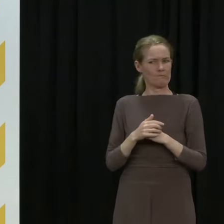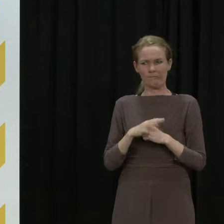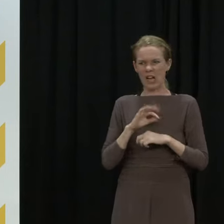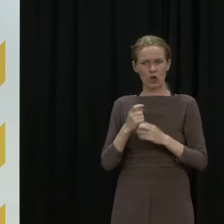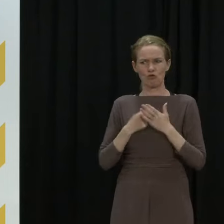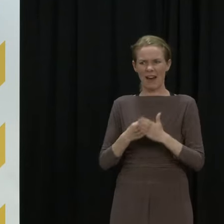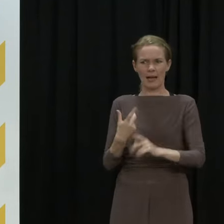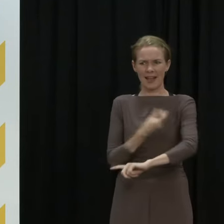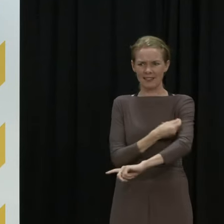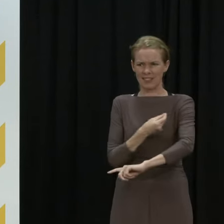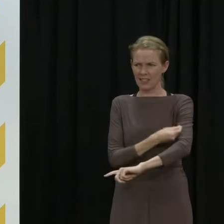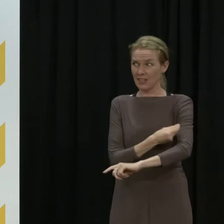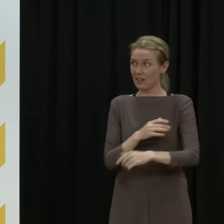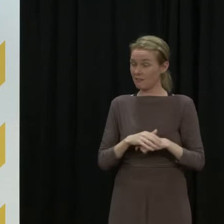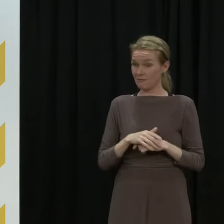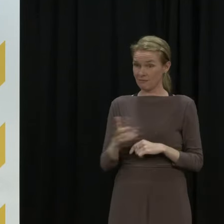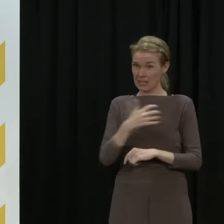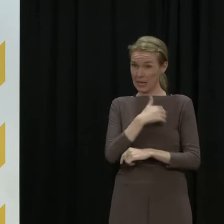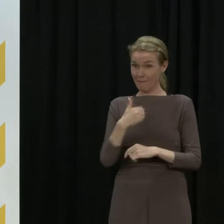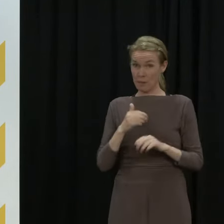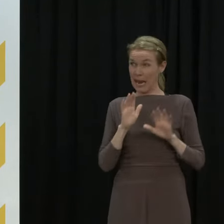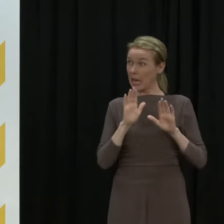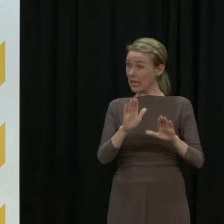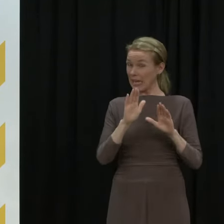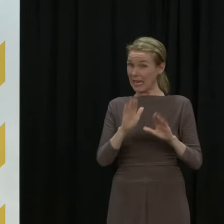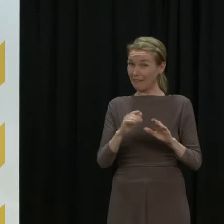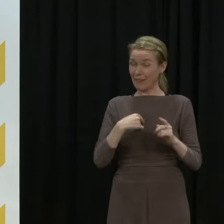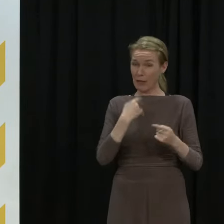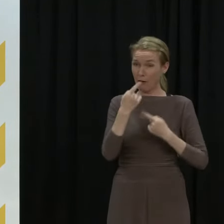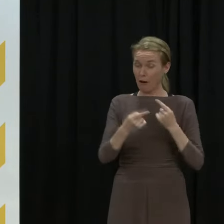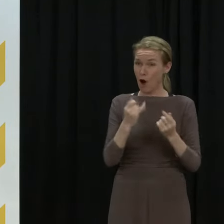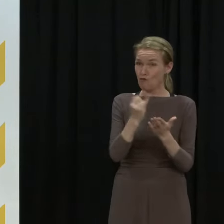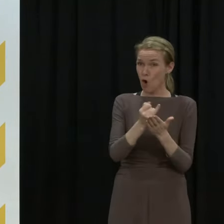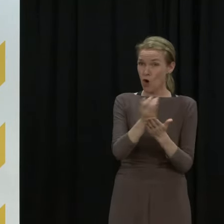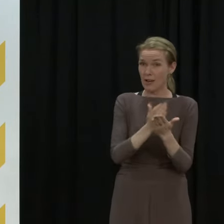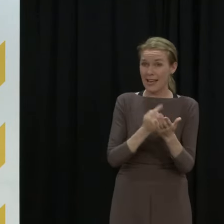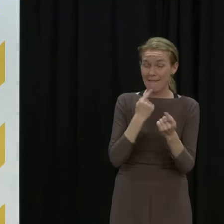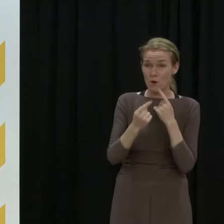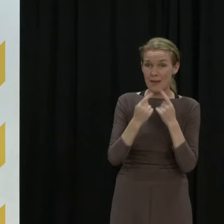impacting their rollout. Why have those people not been stopped from going out or being